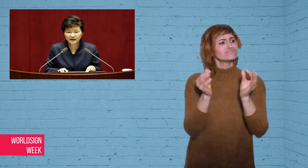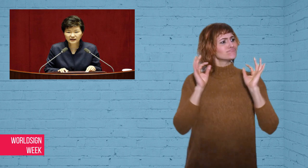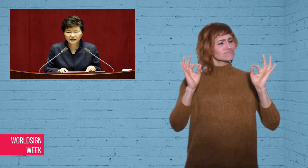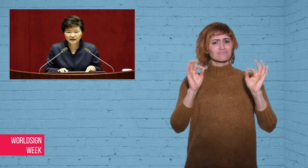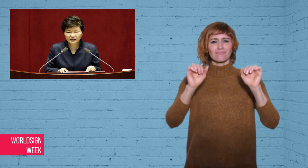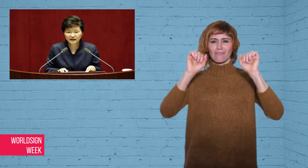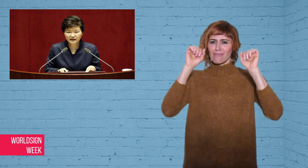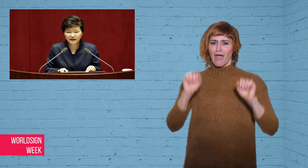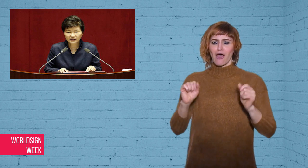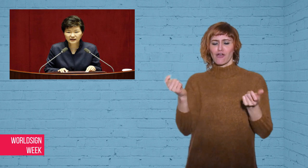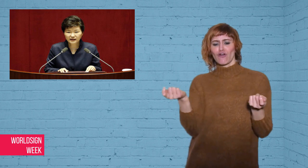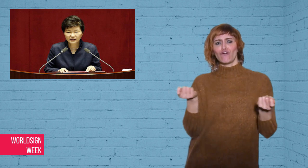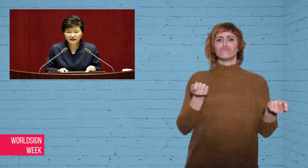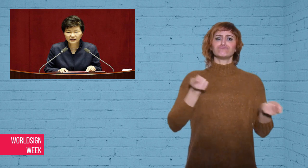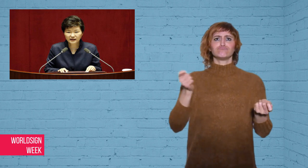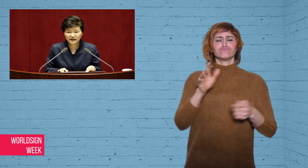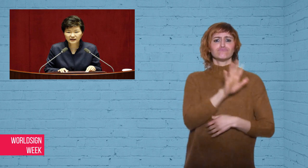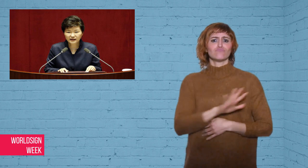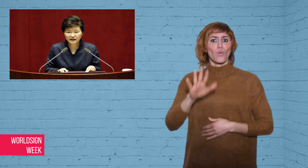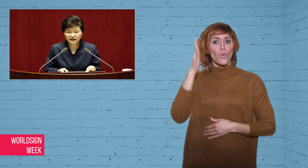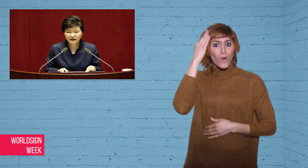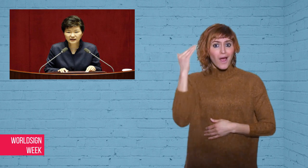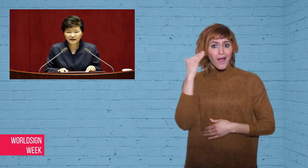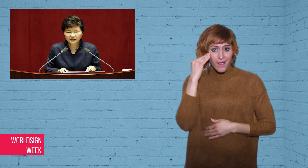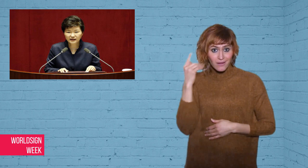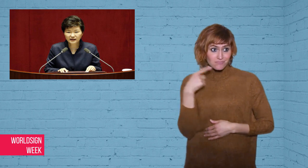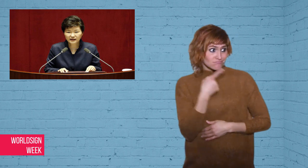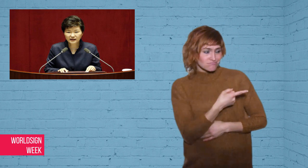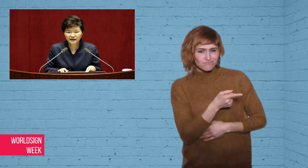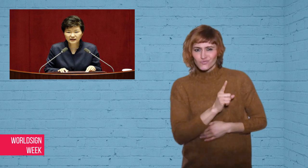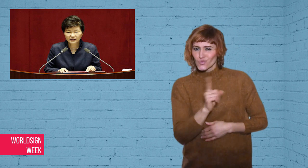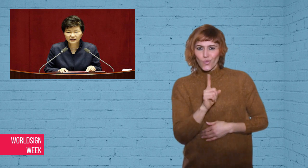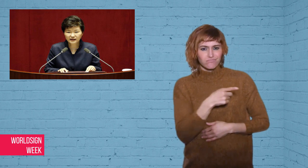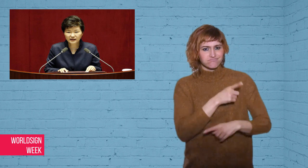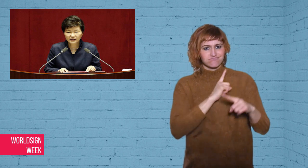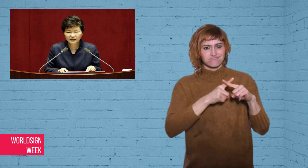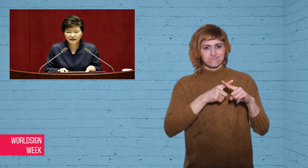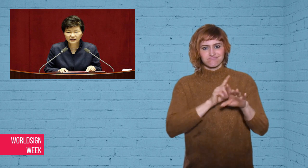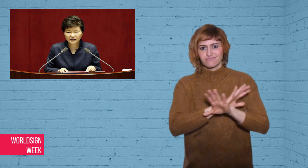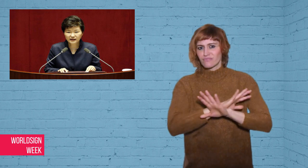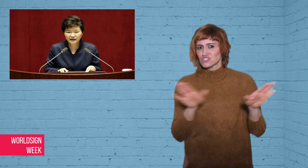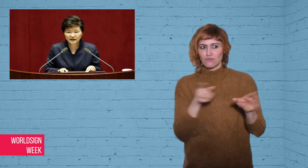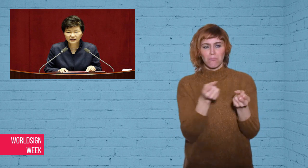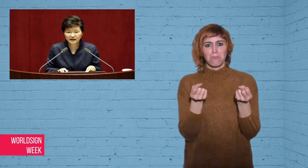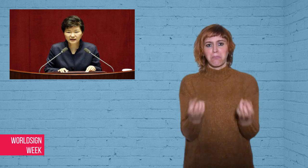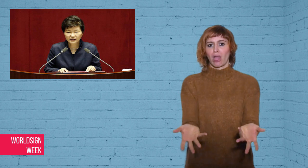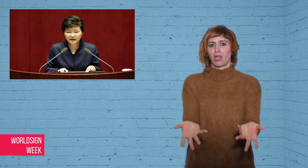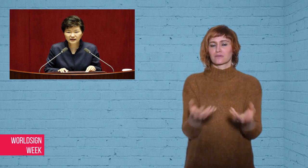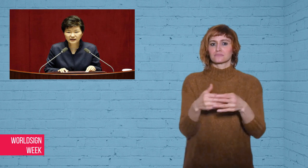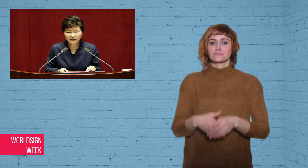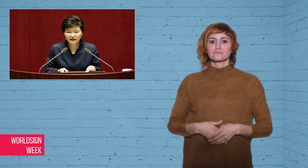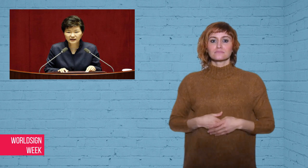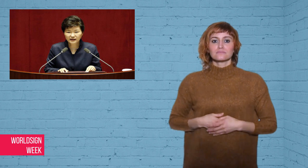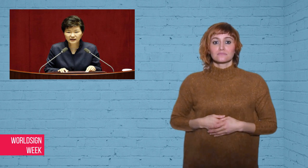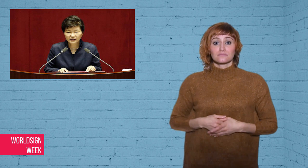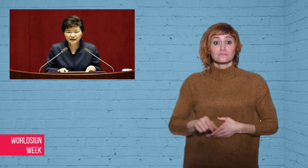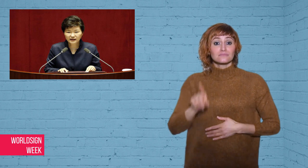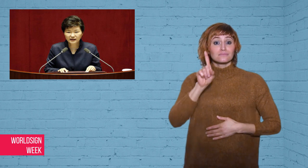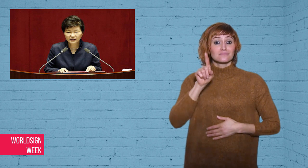qualified to govern the country.